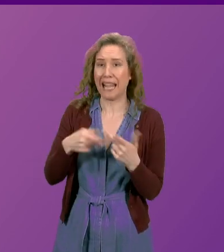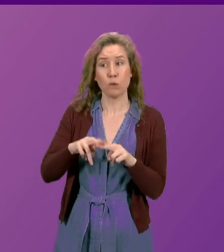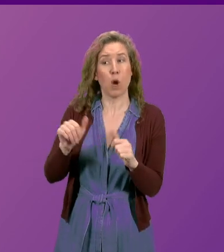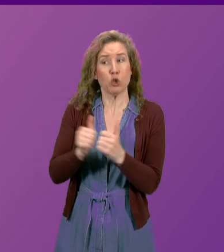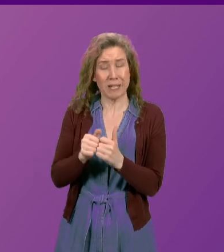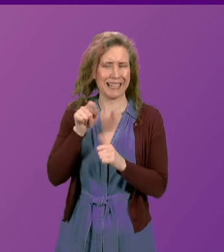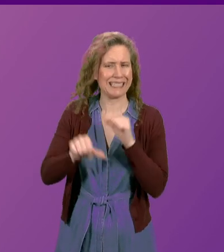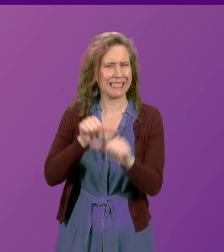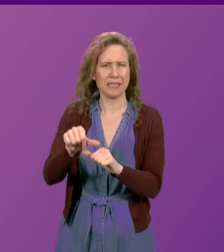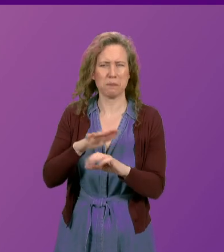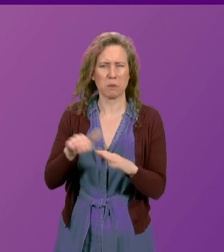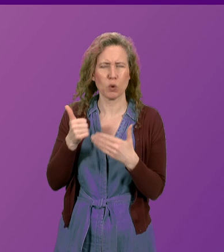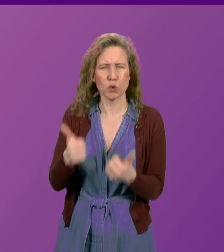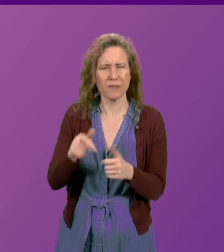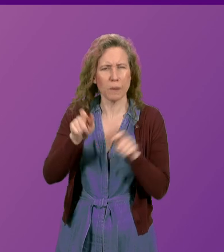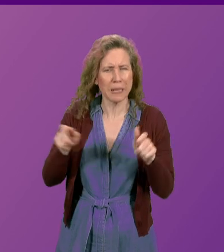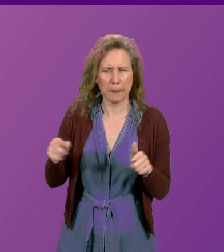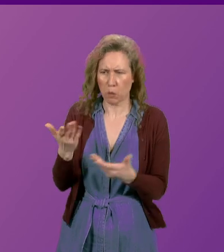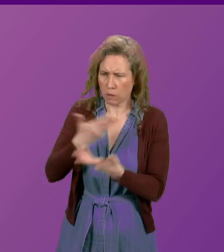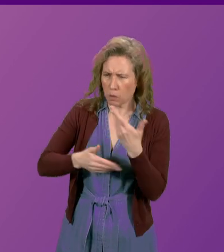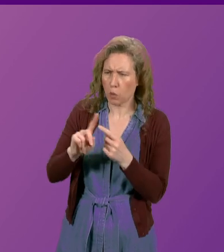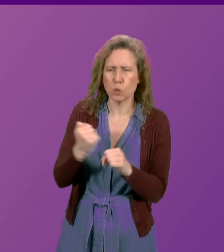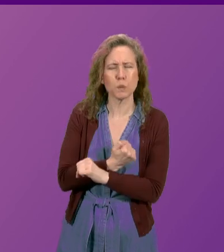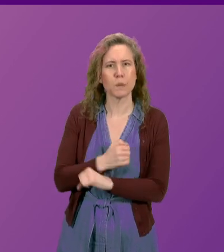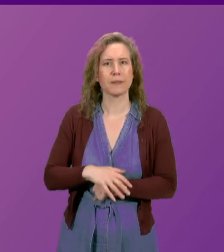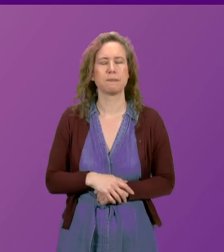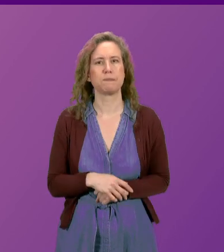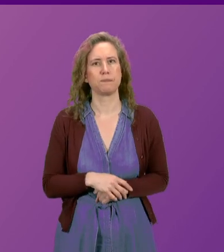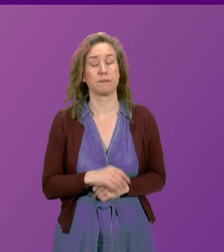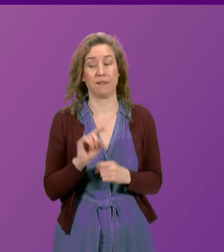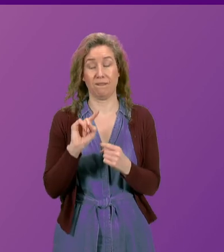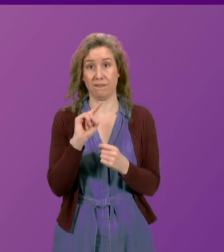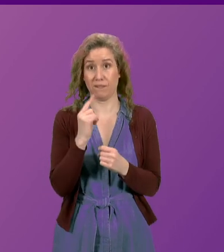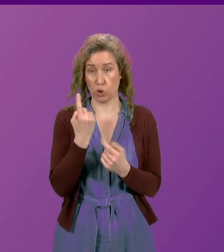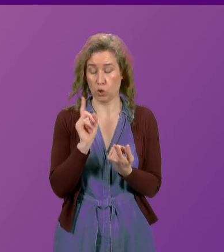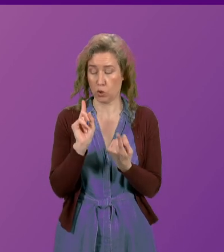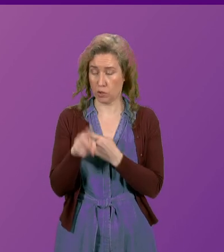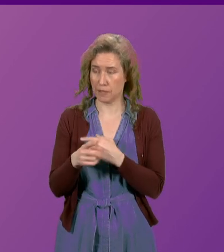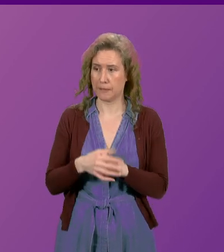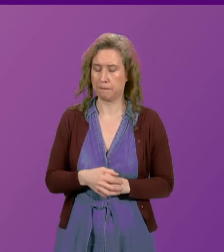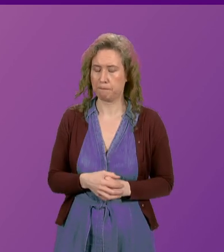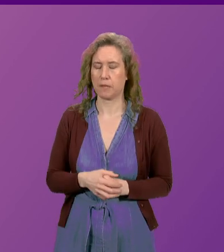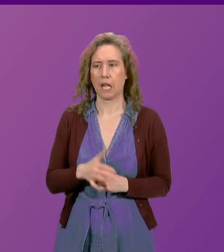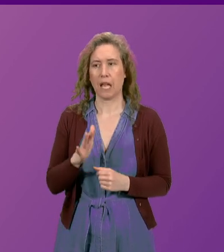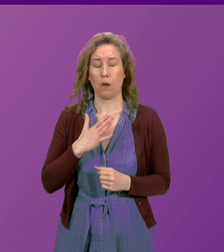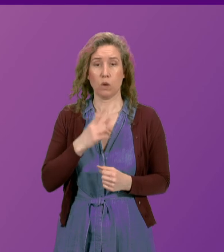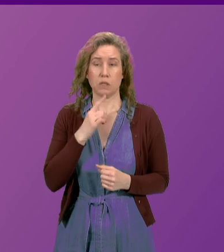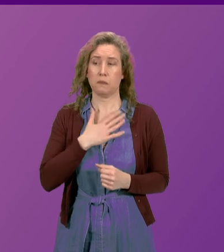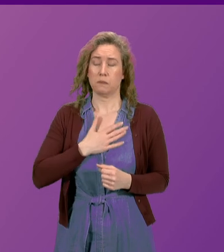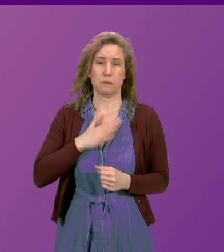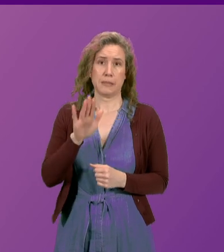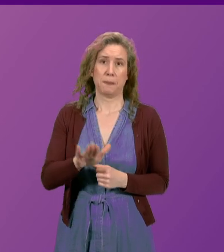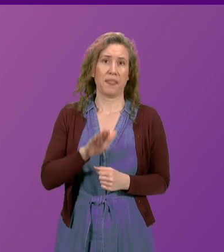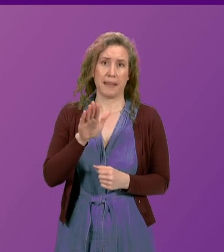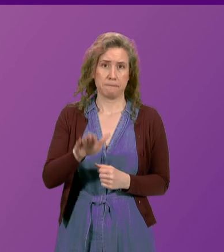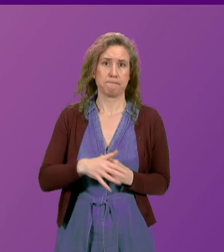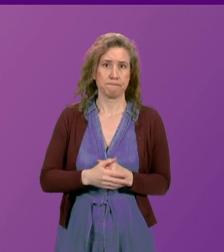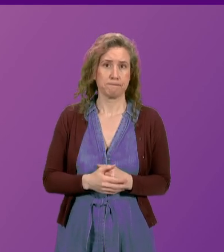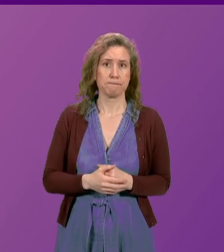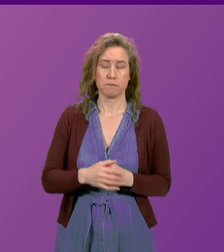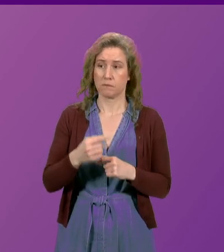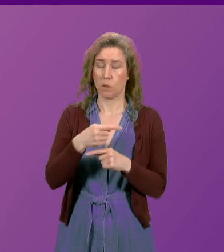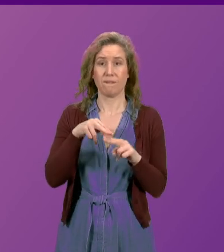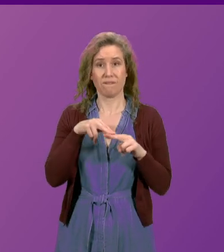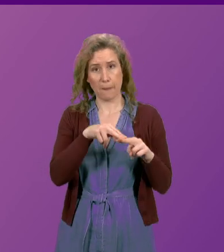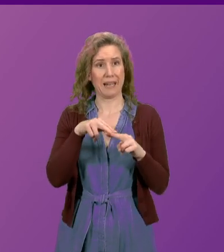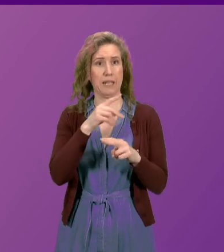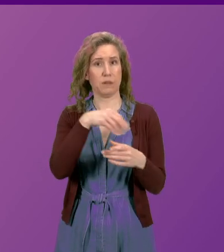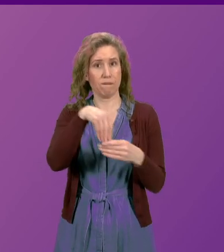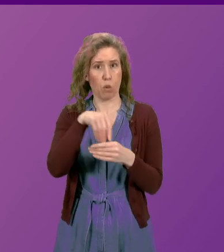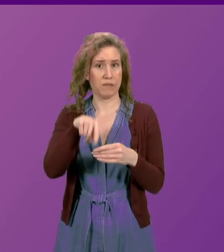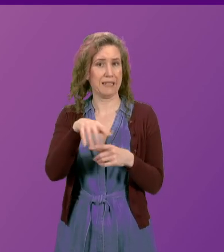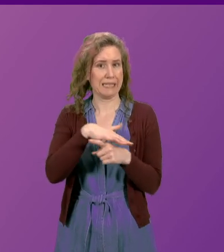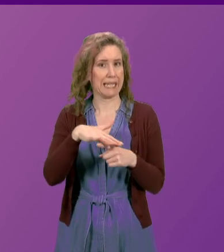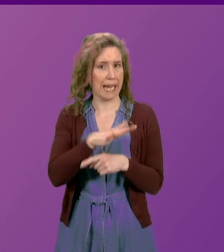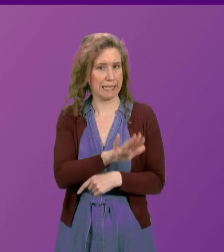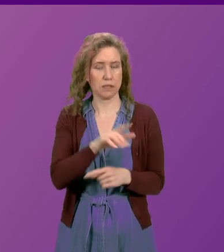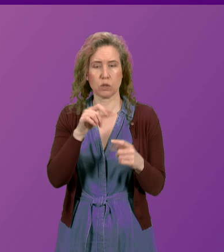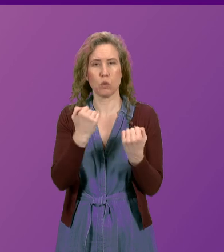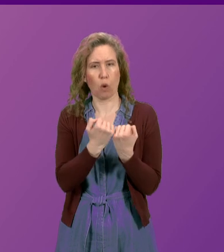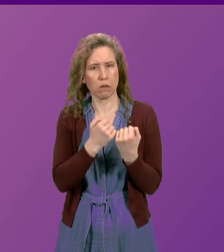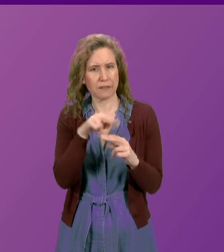First, I express my sympathy to the family that is involved in this case—the Donaldson family. I am